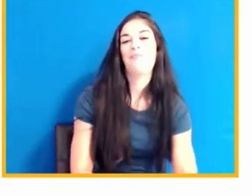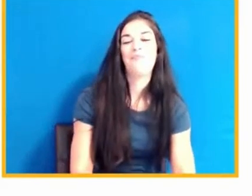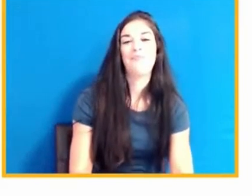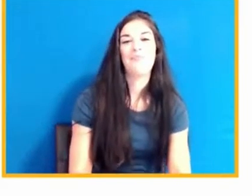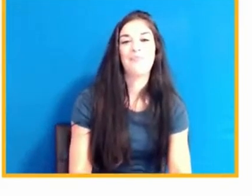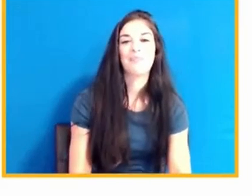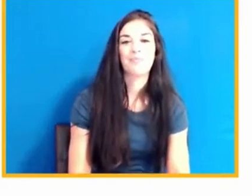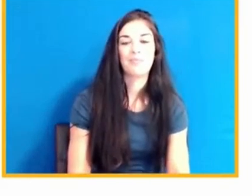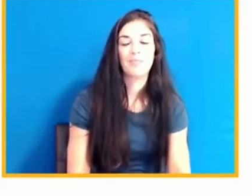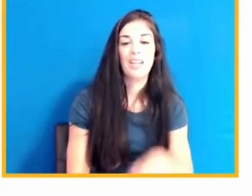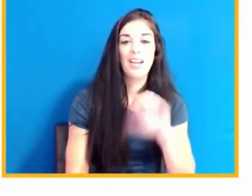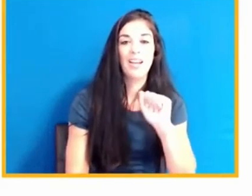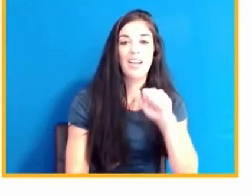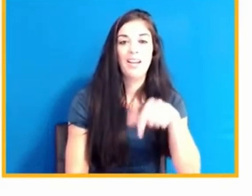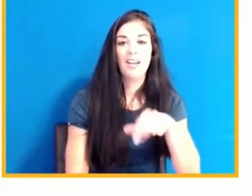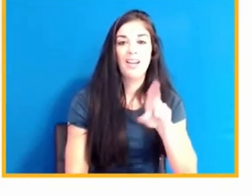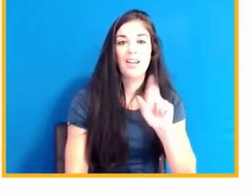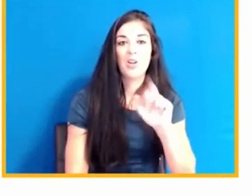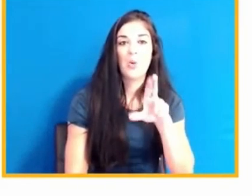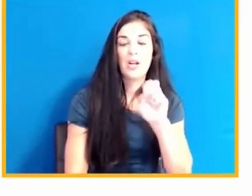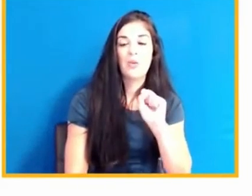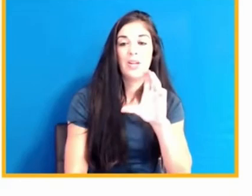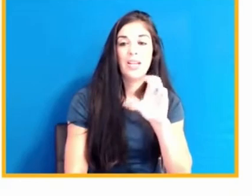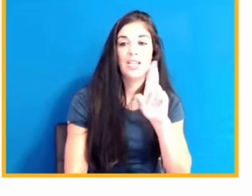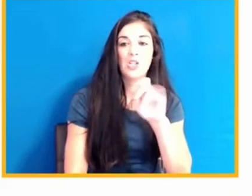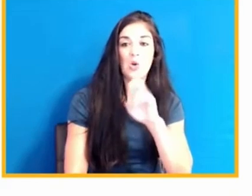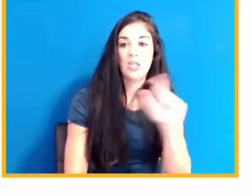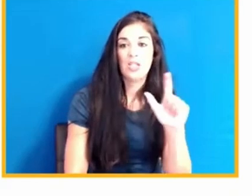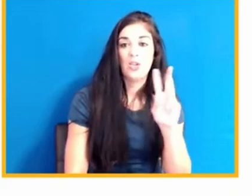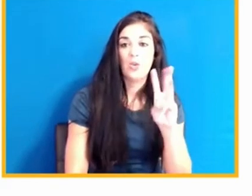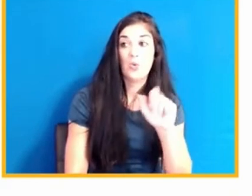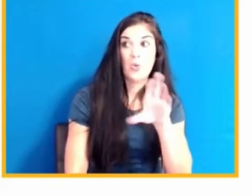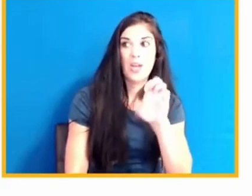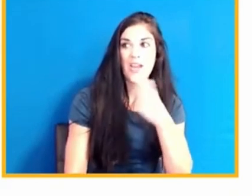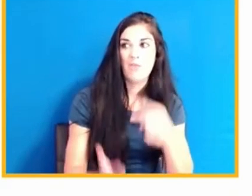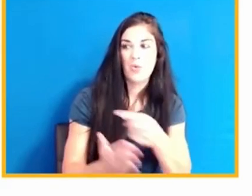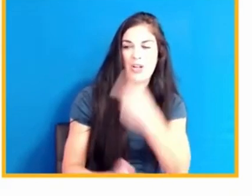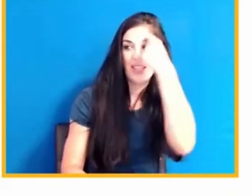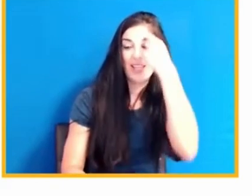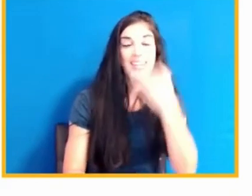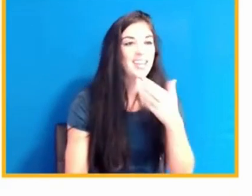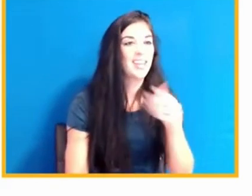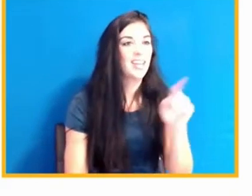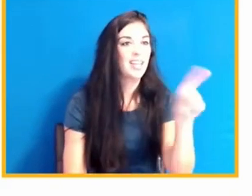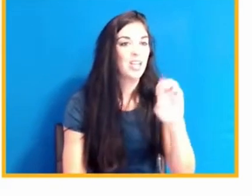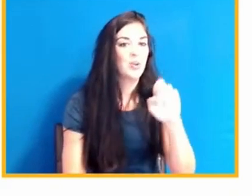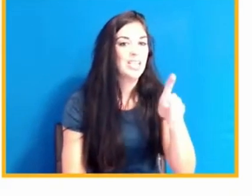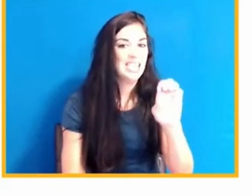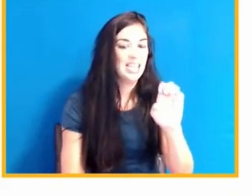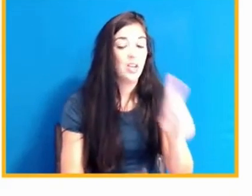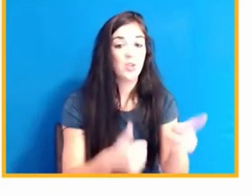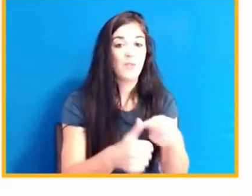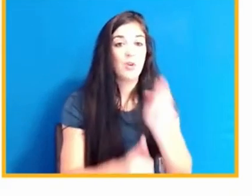Aquarius Crystalwave's breathtaking performance. [Beta] Thank you, Zeke. I just have to say first off